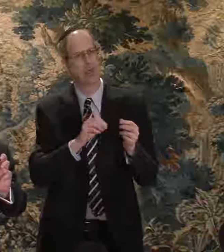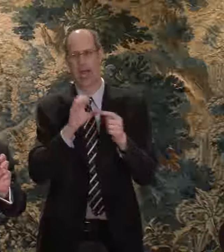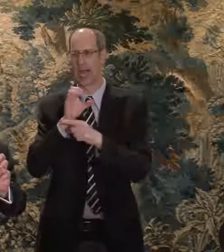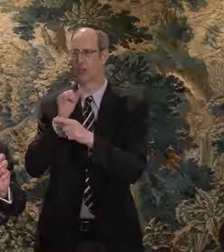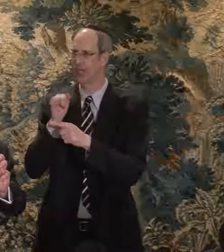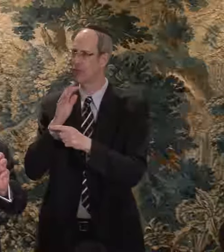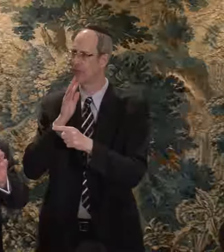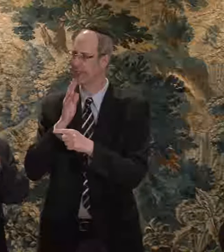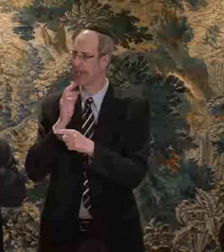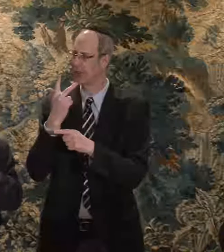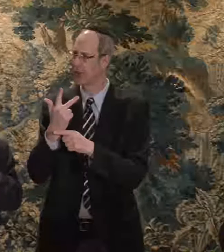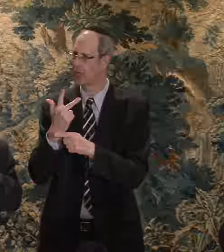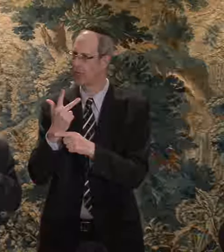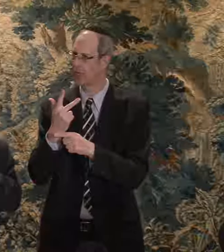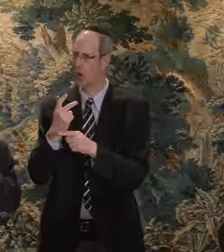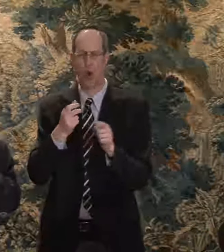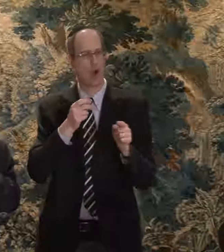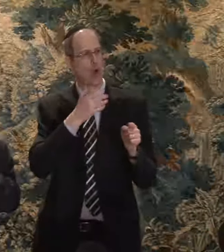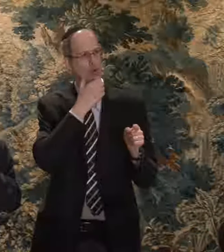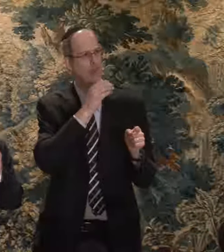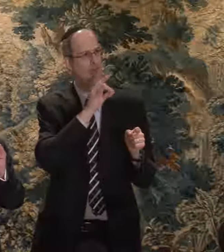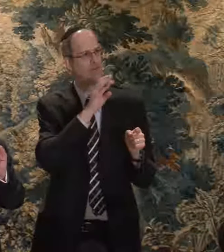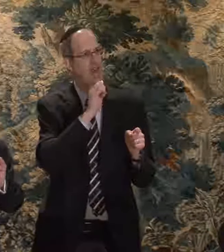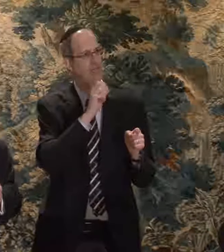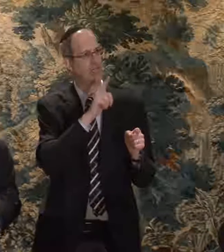said these three or the rabbi Frye felt said these three by either one either